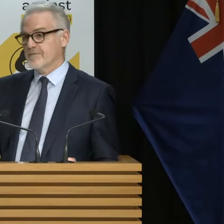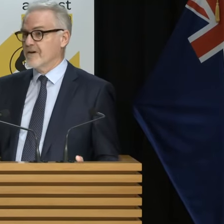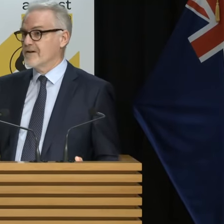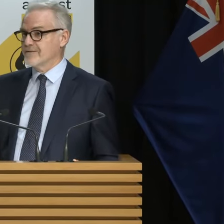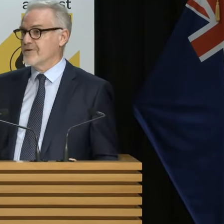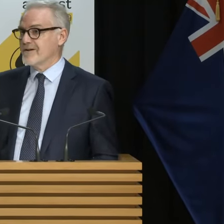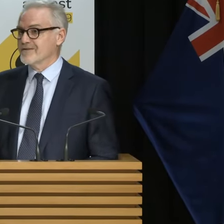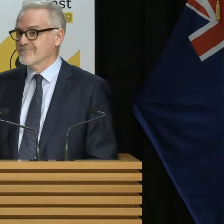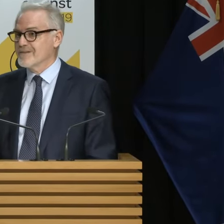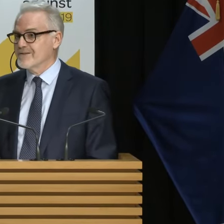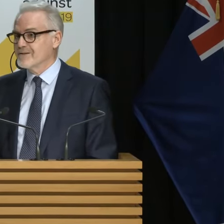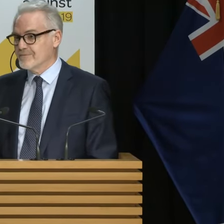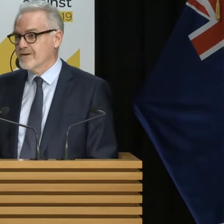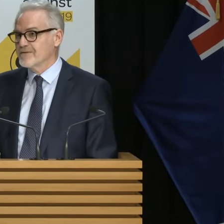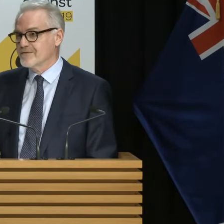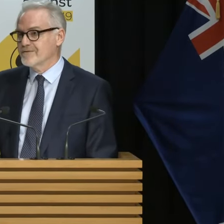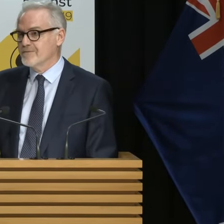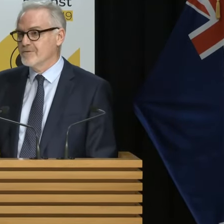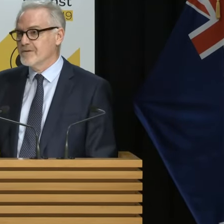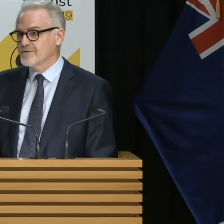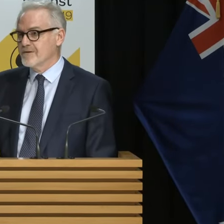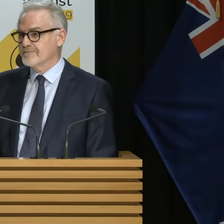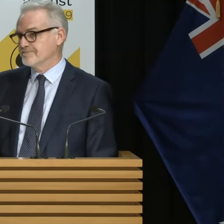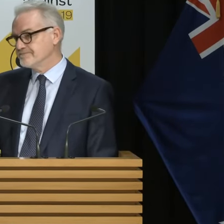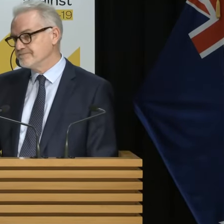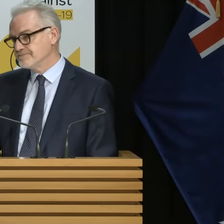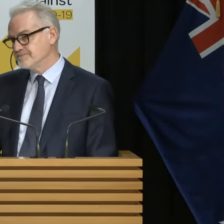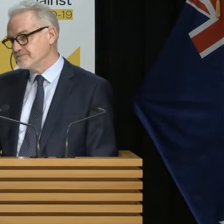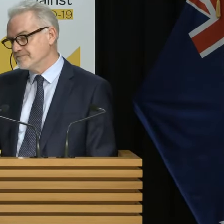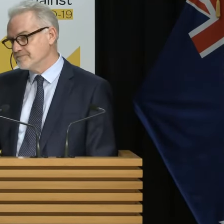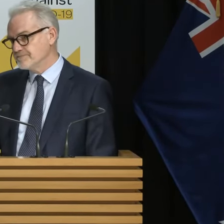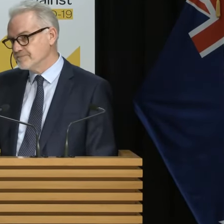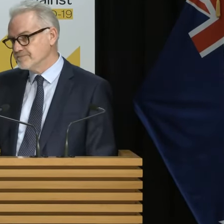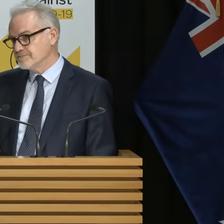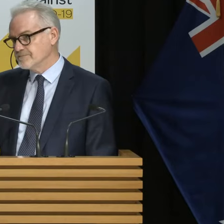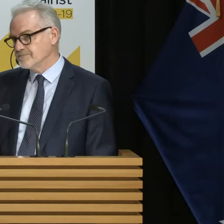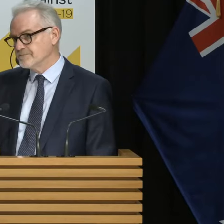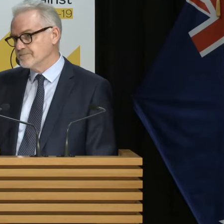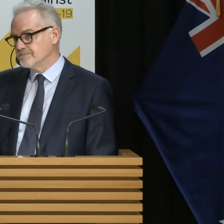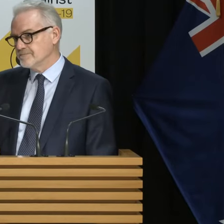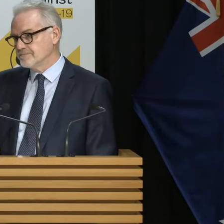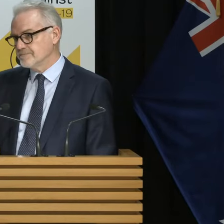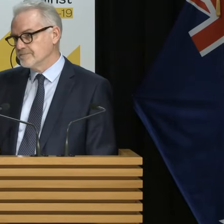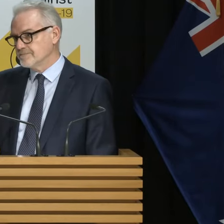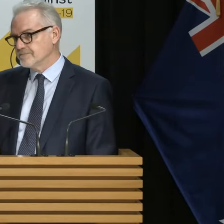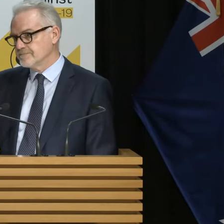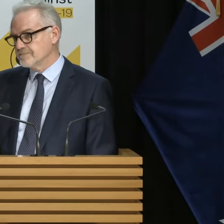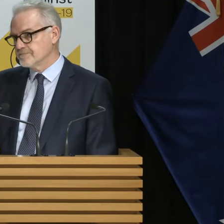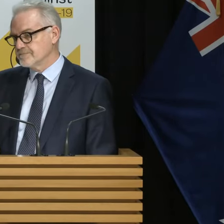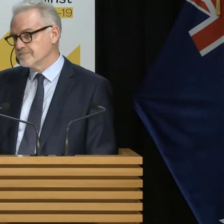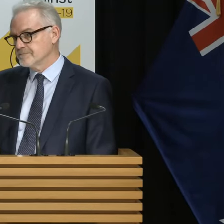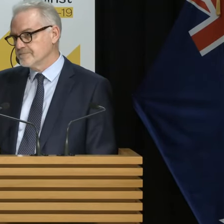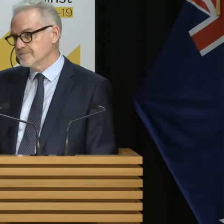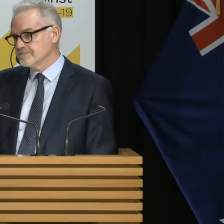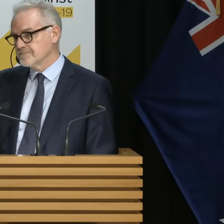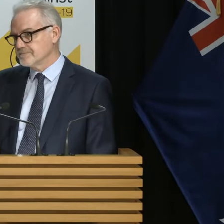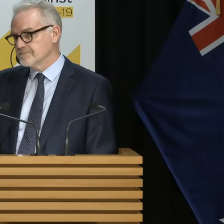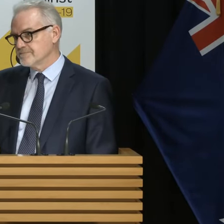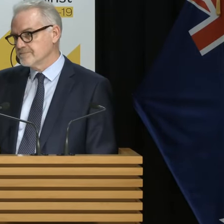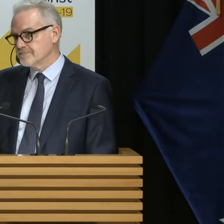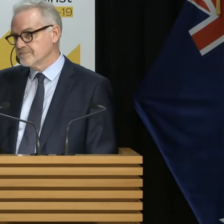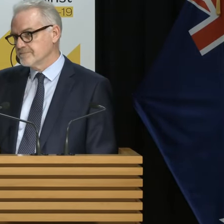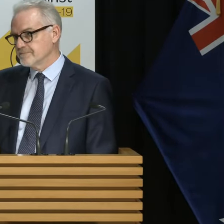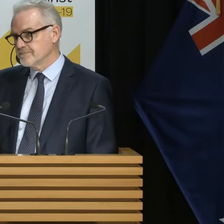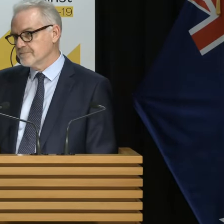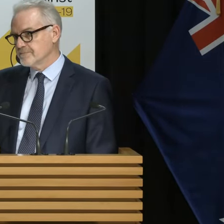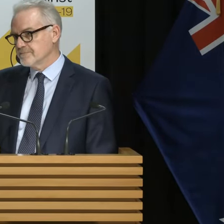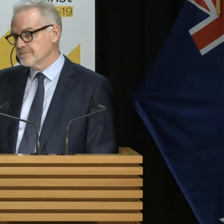technical advisory group.